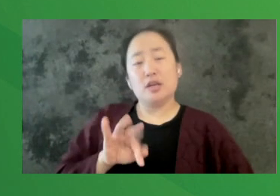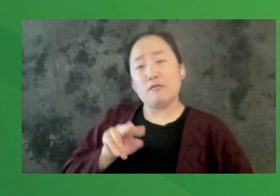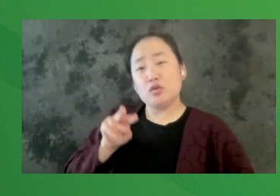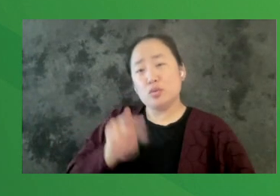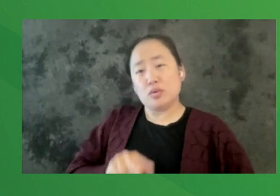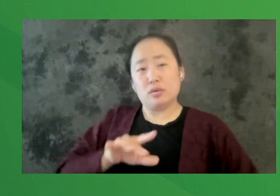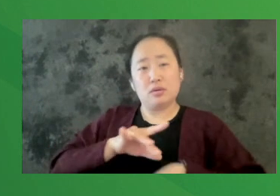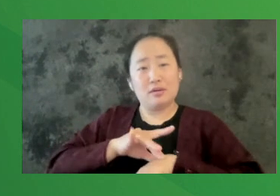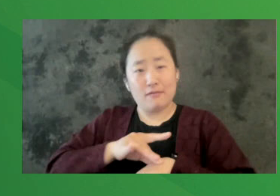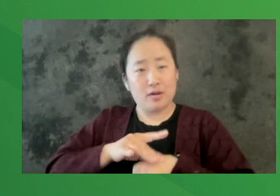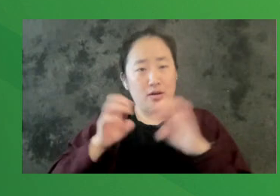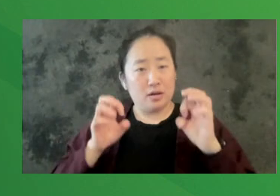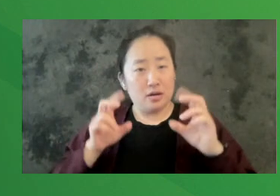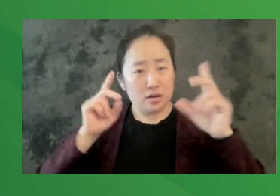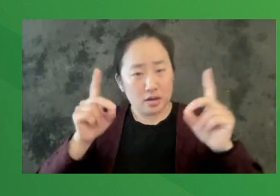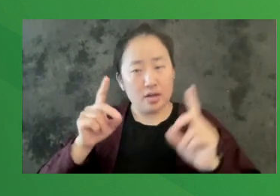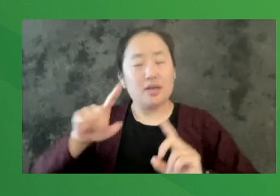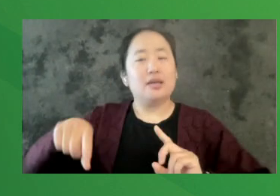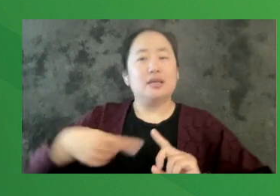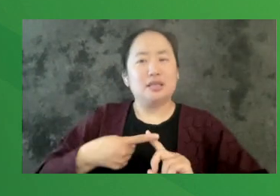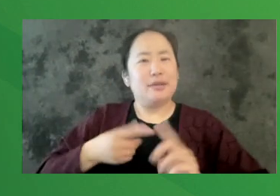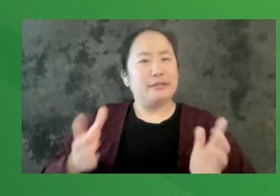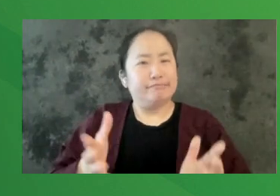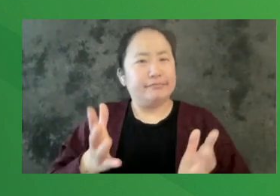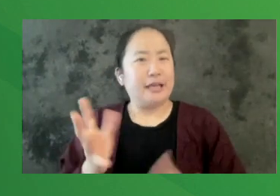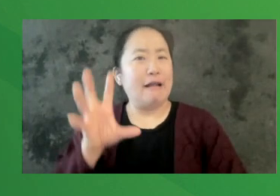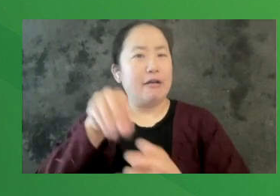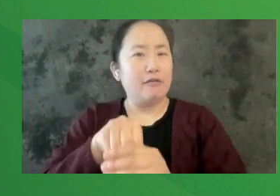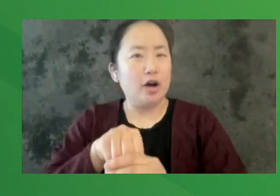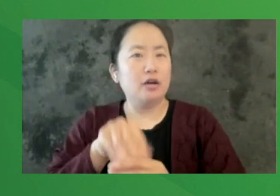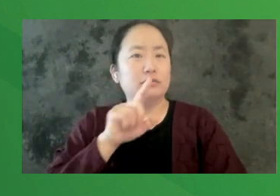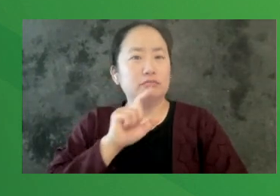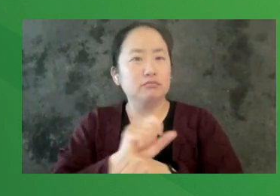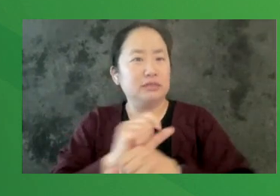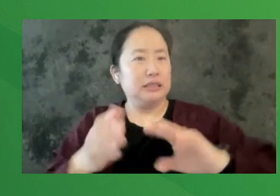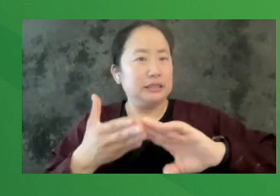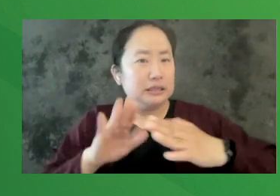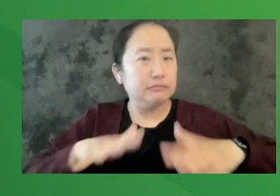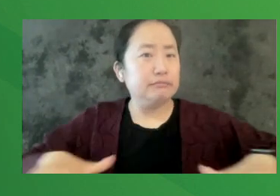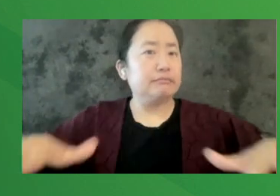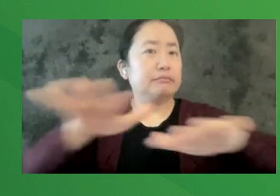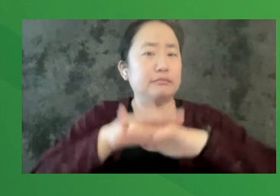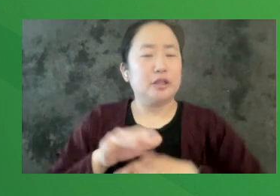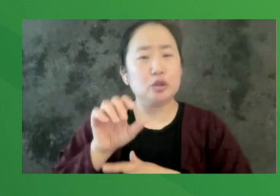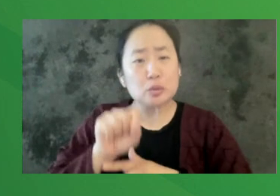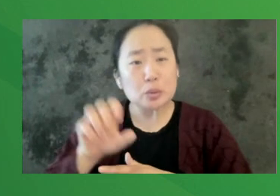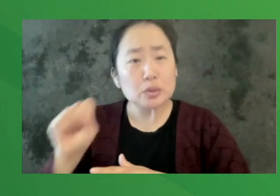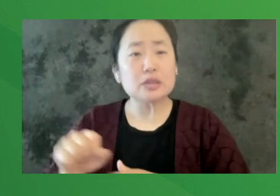people engaged in civic life and social studies. And the work that Larry and all of you are doing